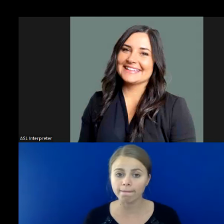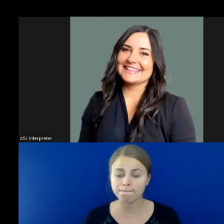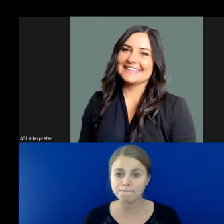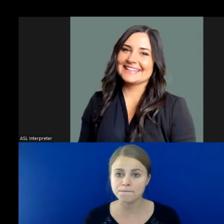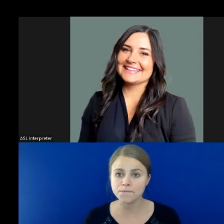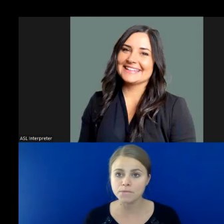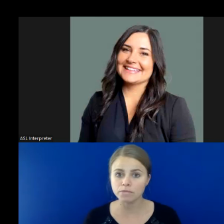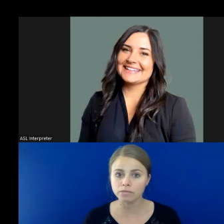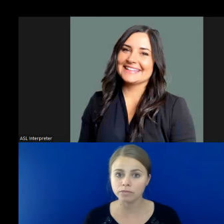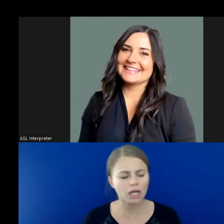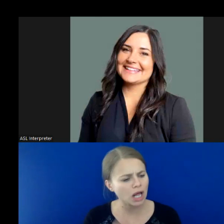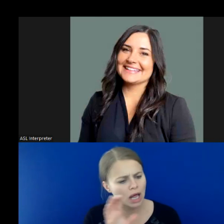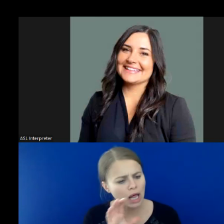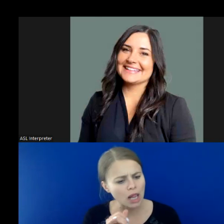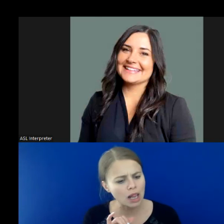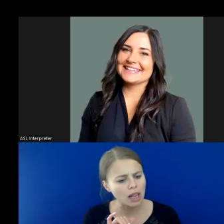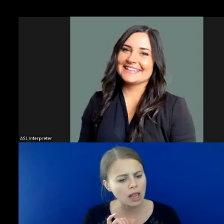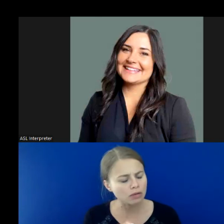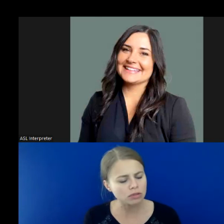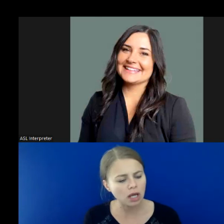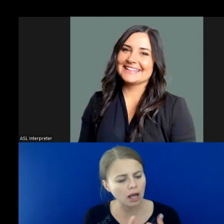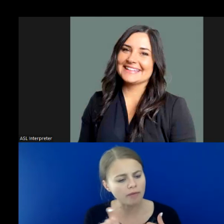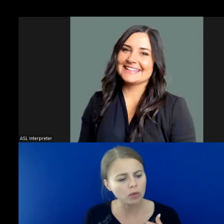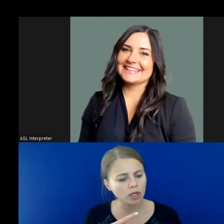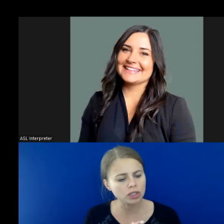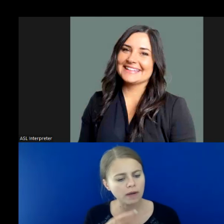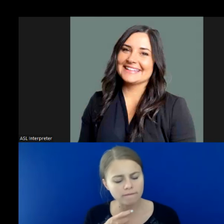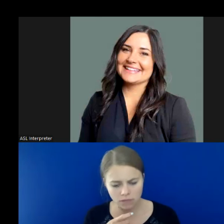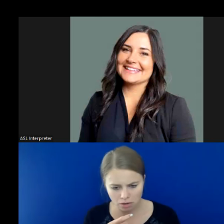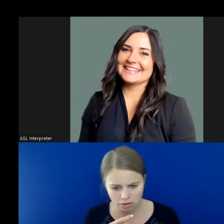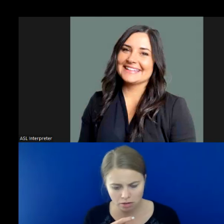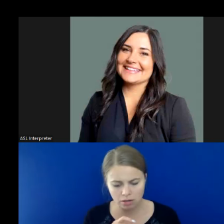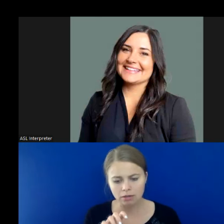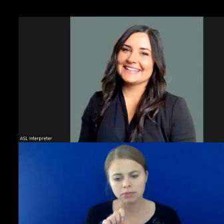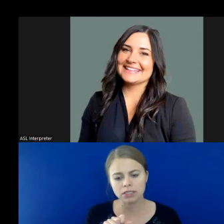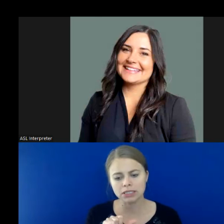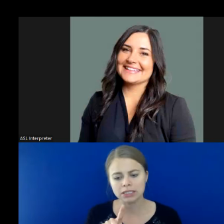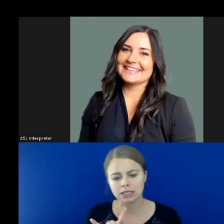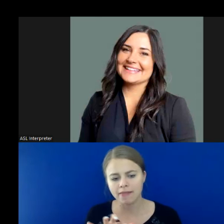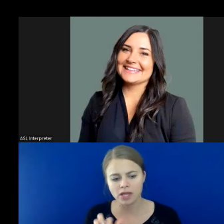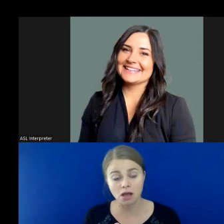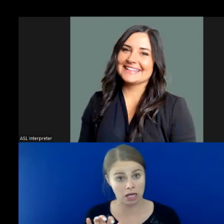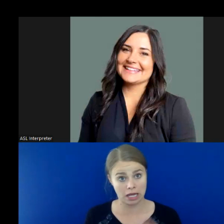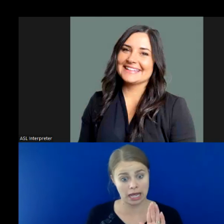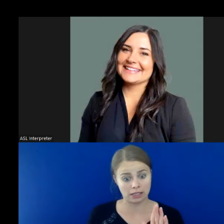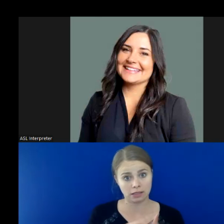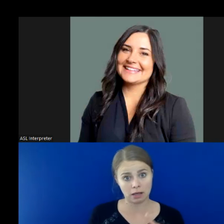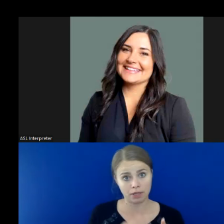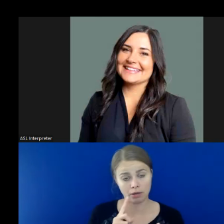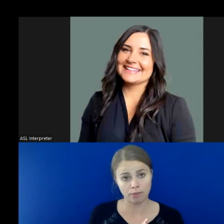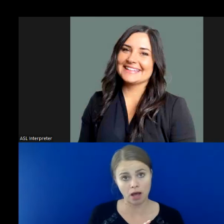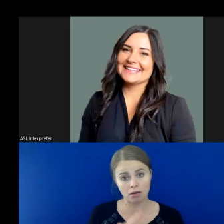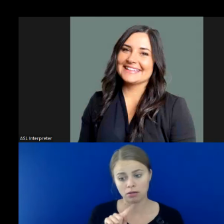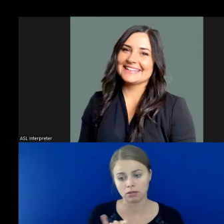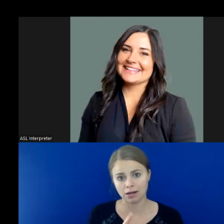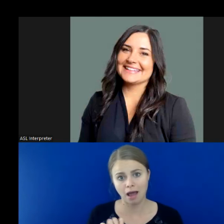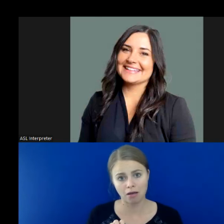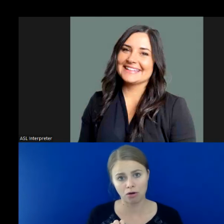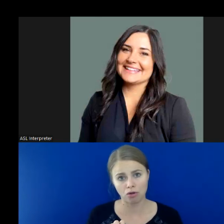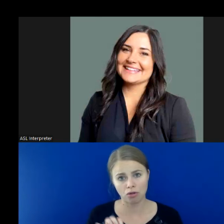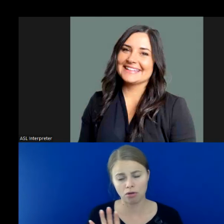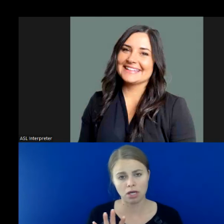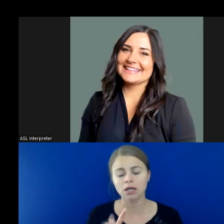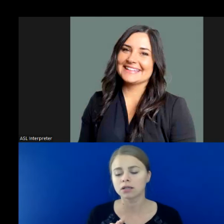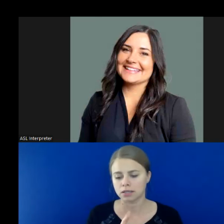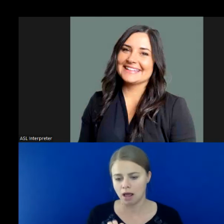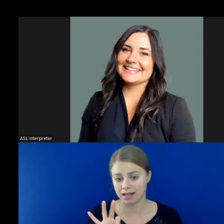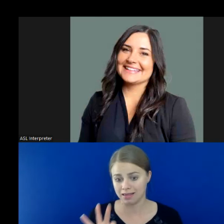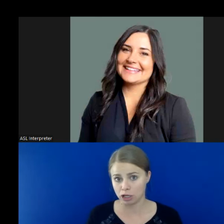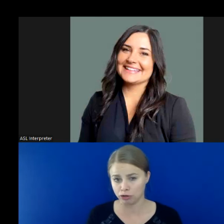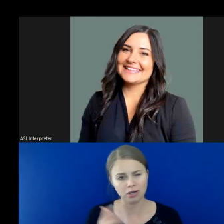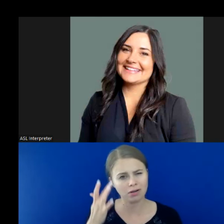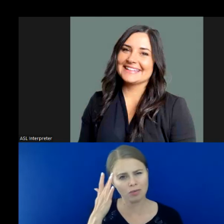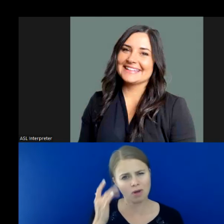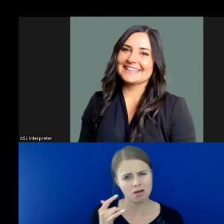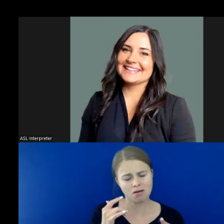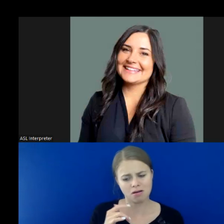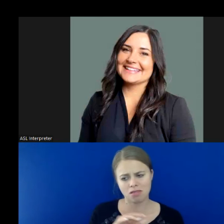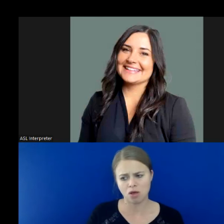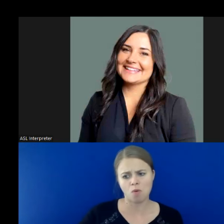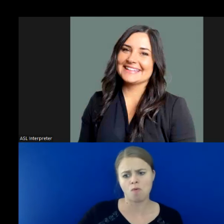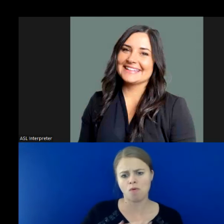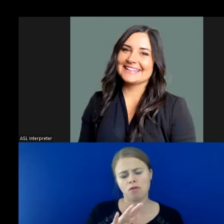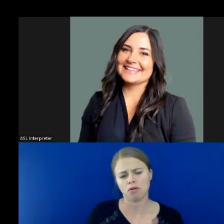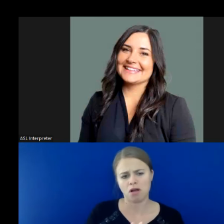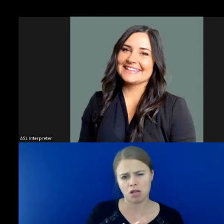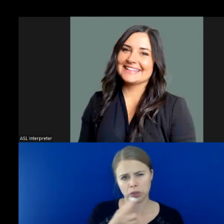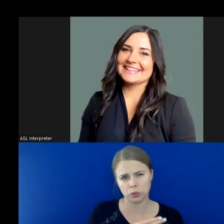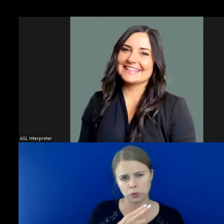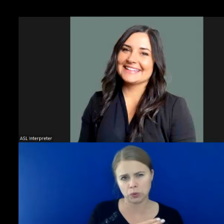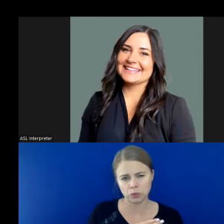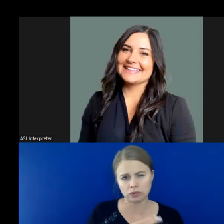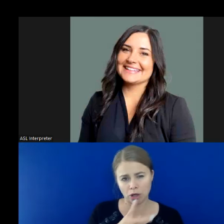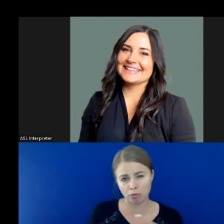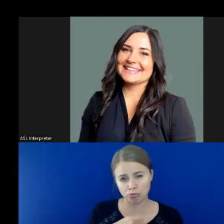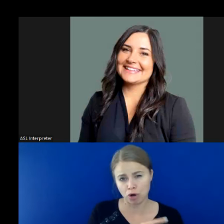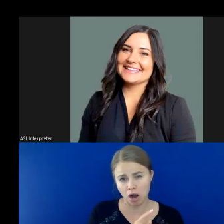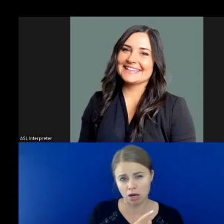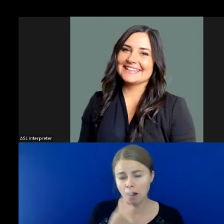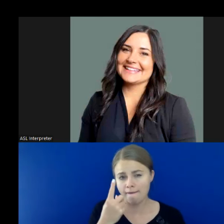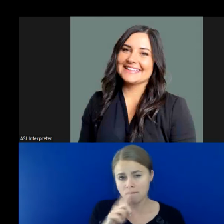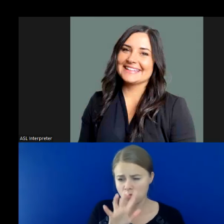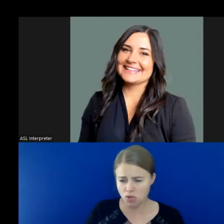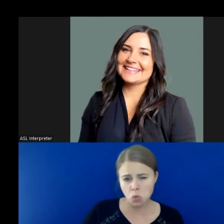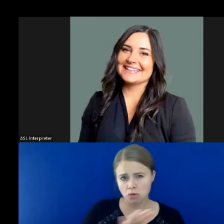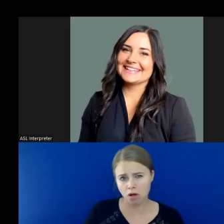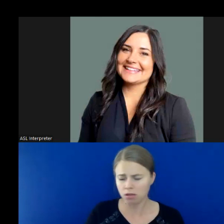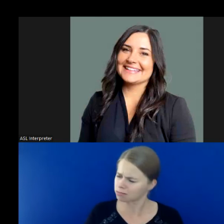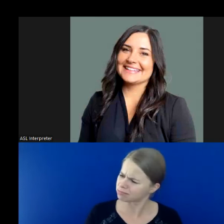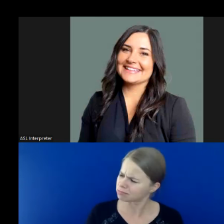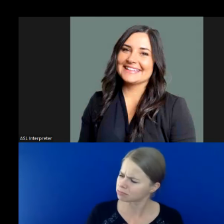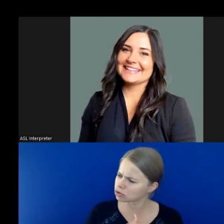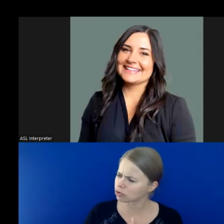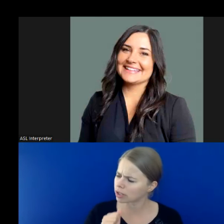Hi. It looks like there is a question from Sylvia.